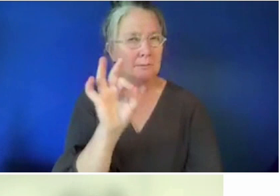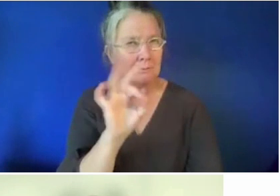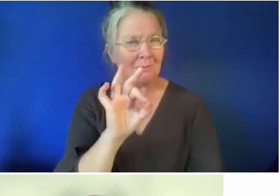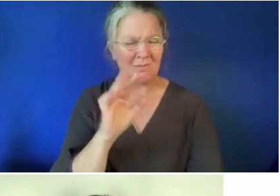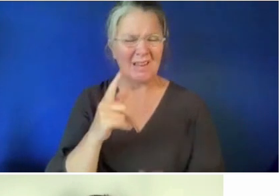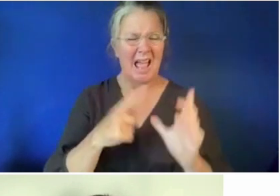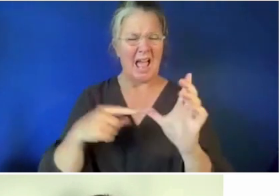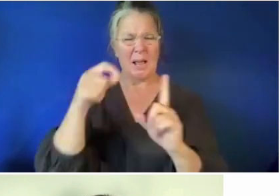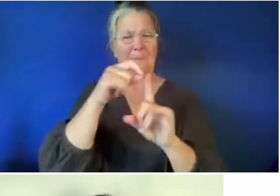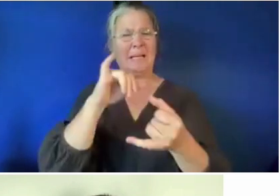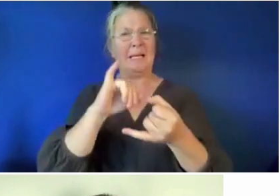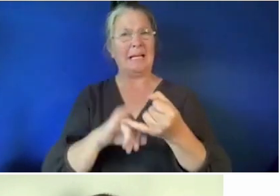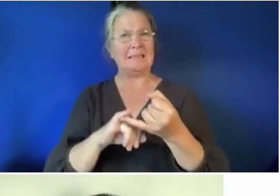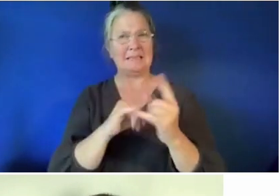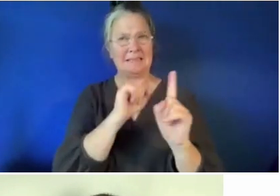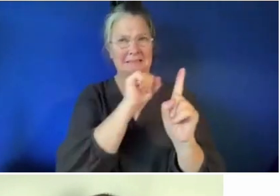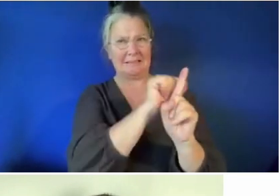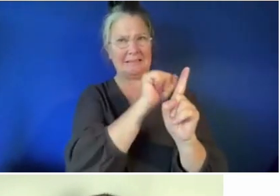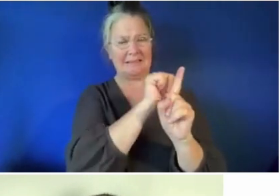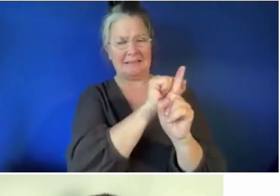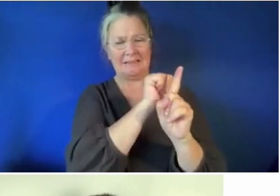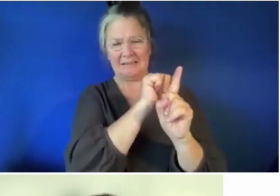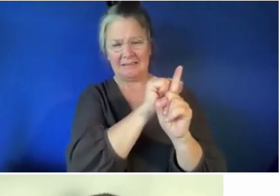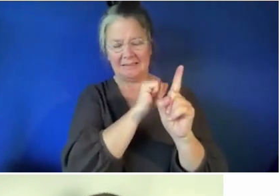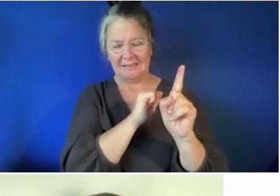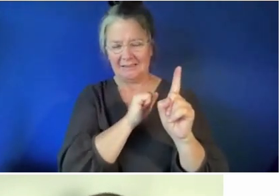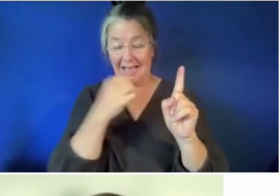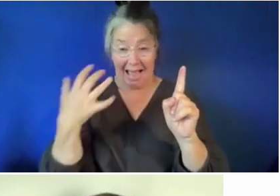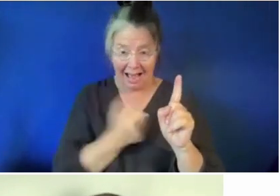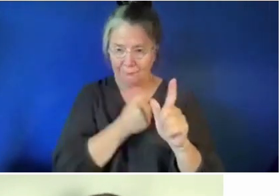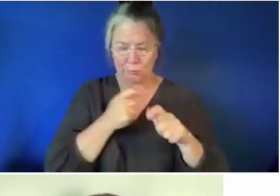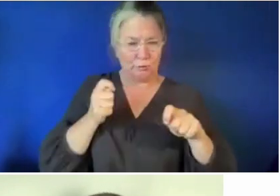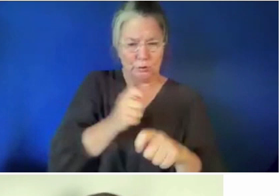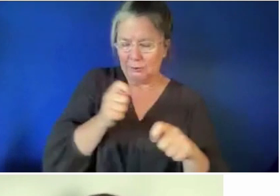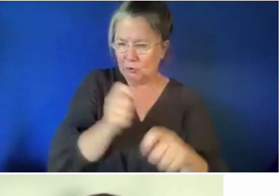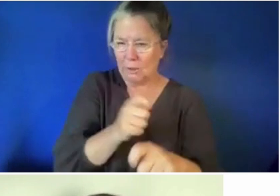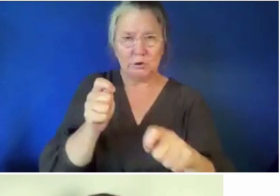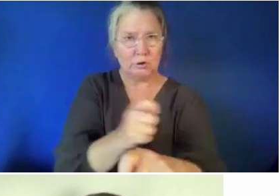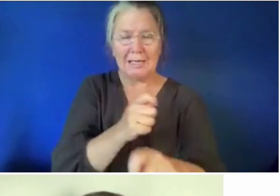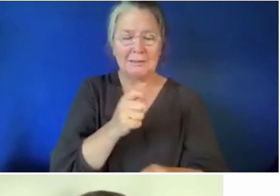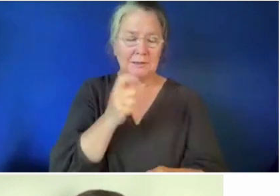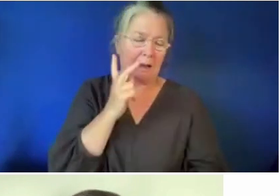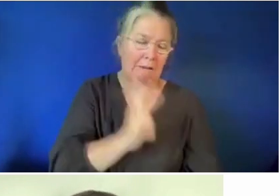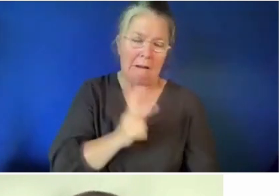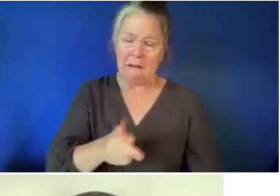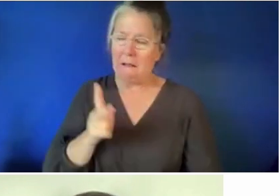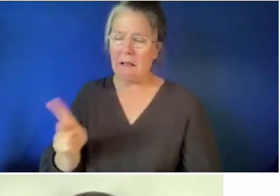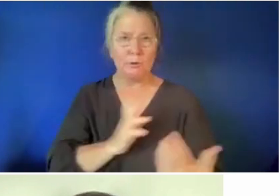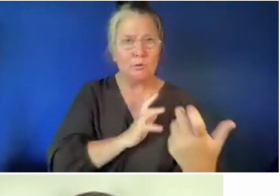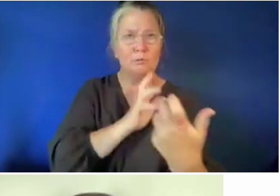of evolving its capability to meet the needs of today because the needs of today carry over in part from the needs of yesterday,